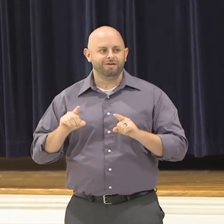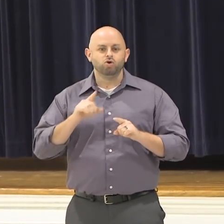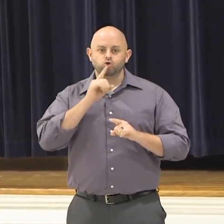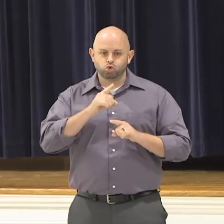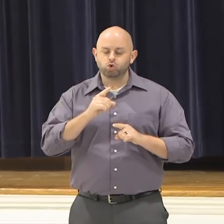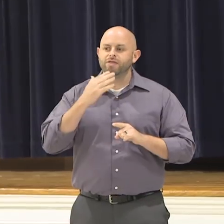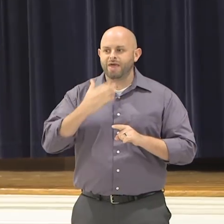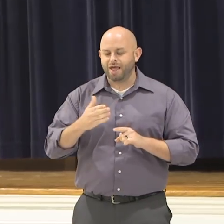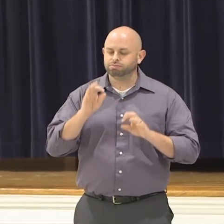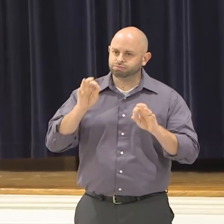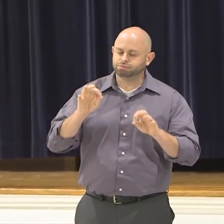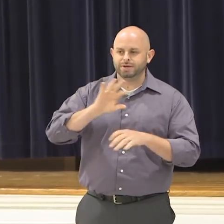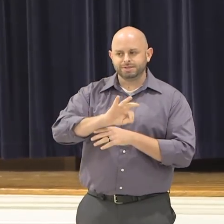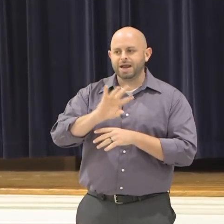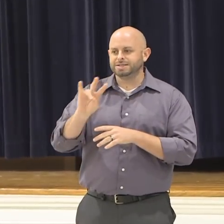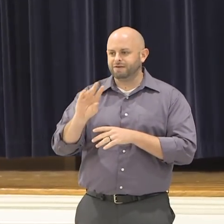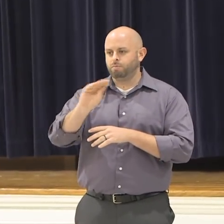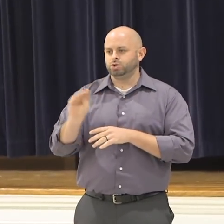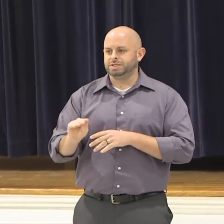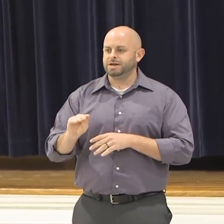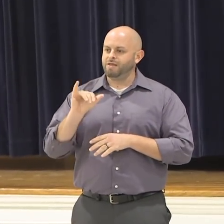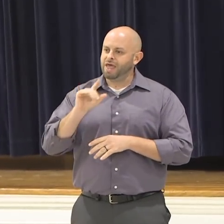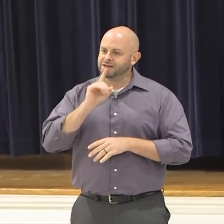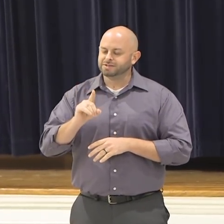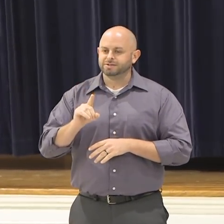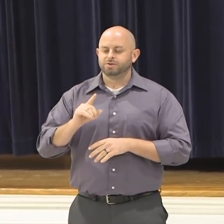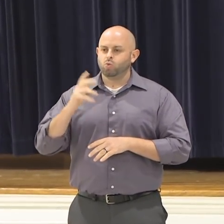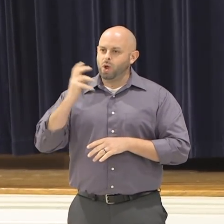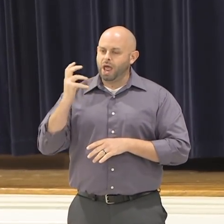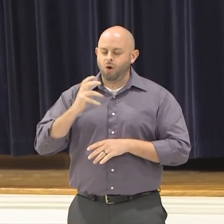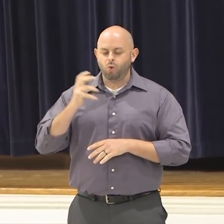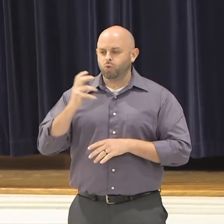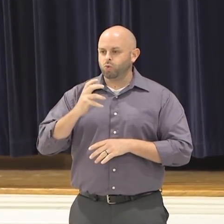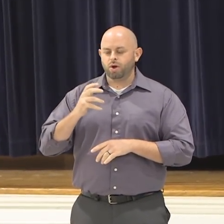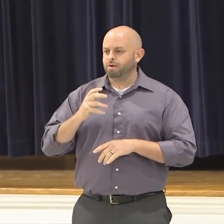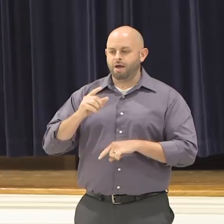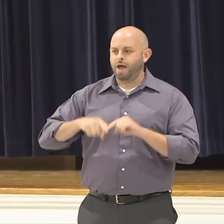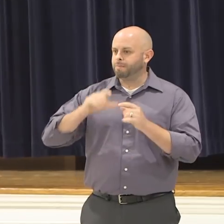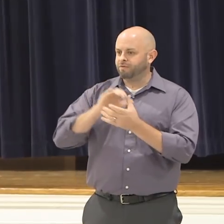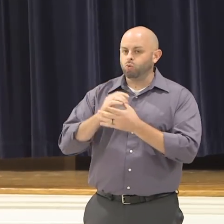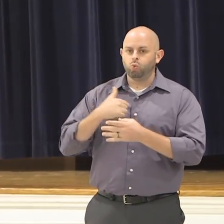ninety seven percent that is that is unbelievable we ranked highest of in